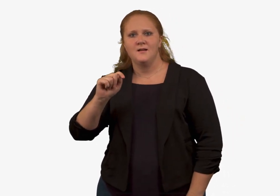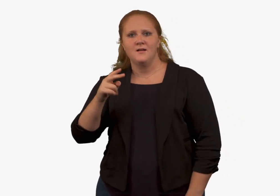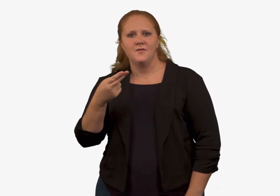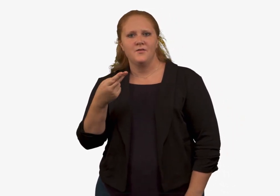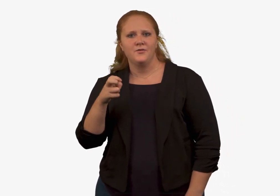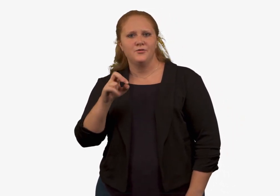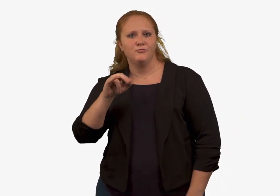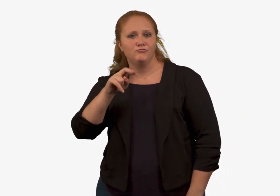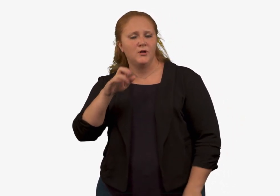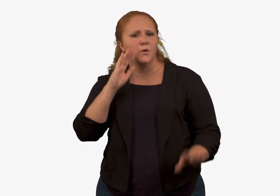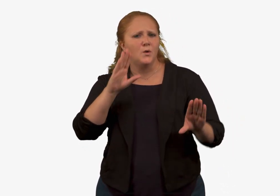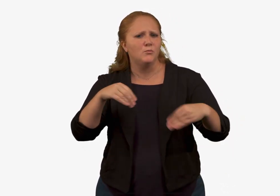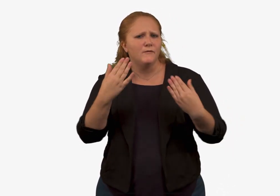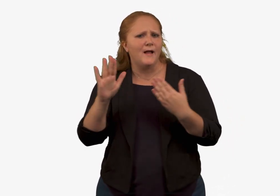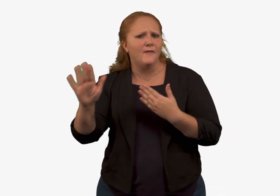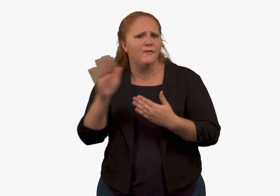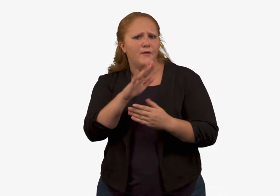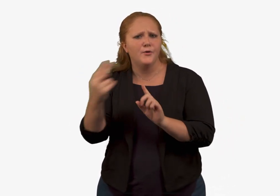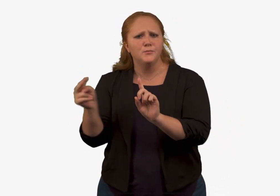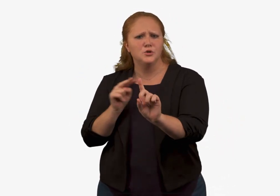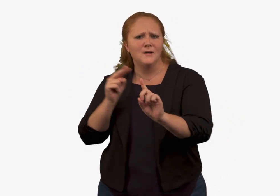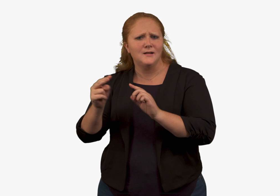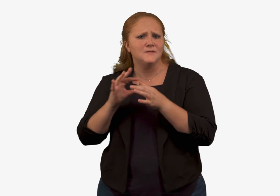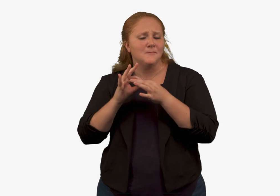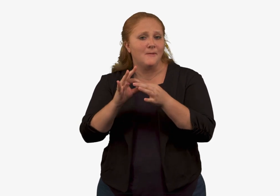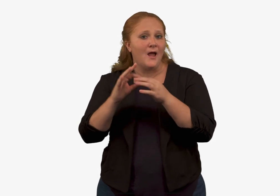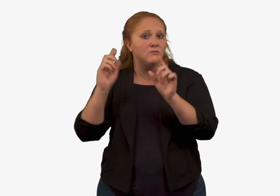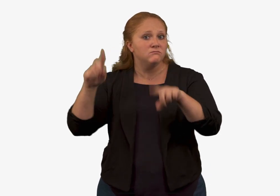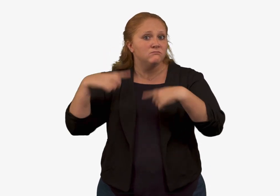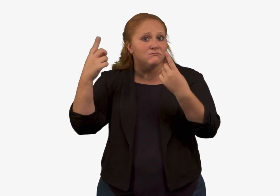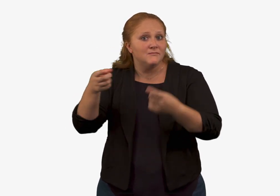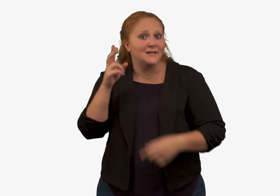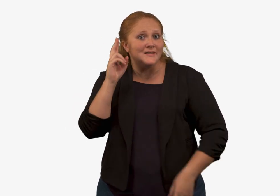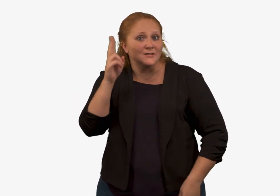Gerry and Catherine provide their perspectives on the history of accessibility in higher